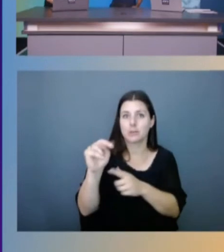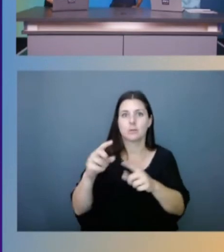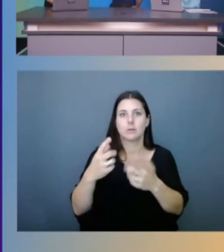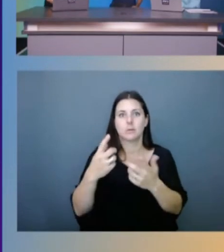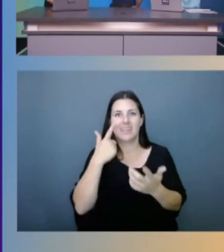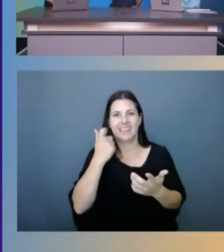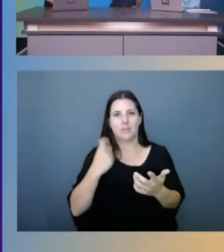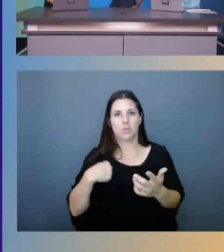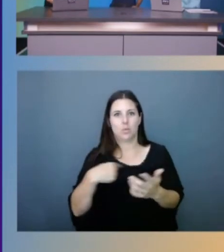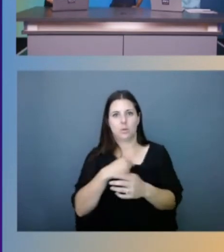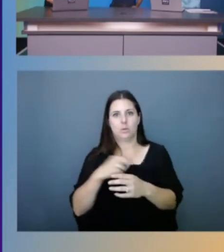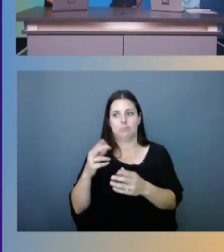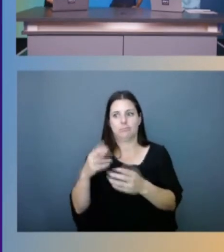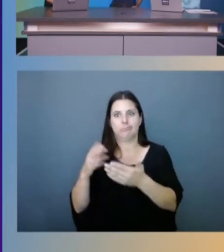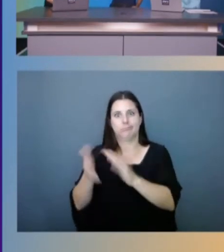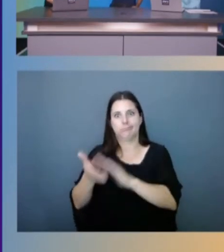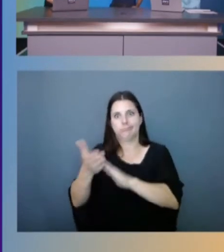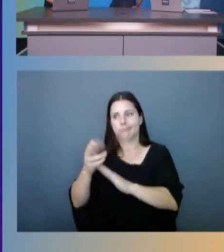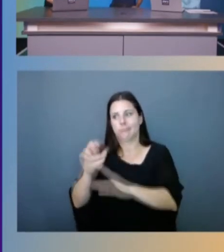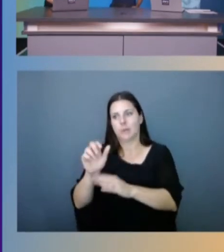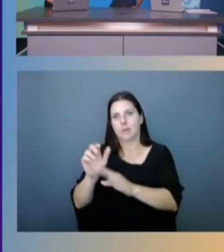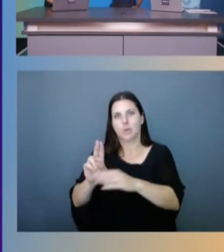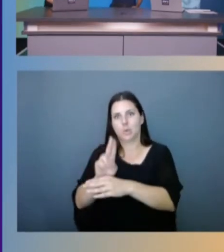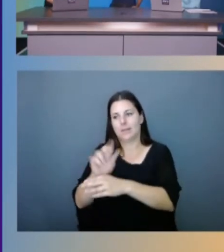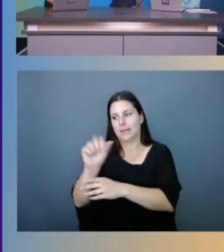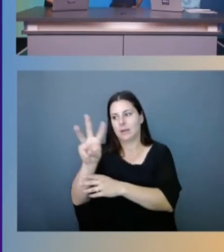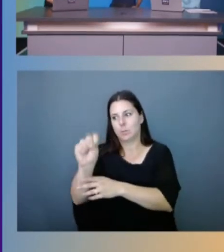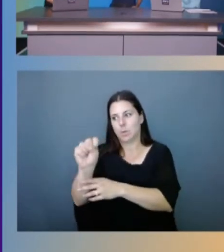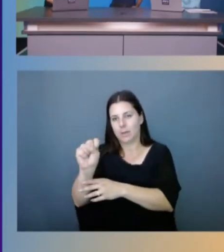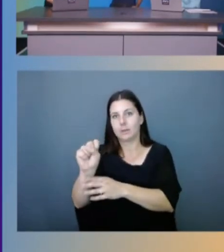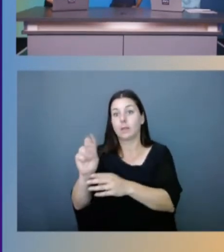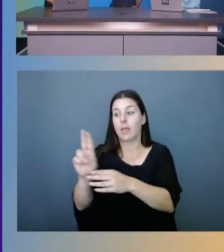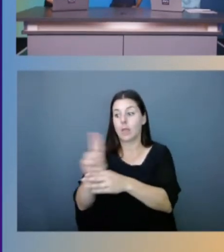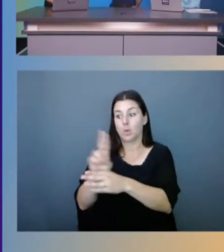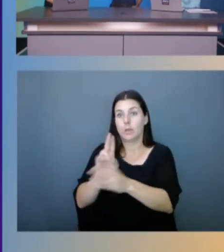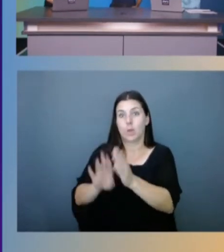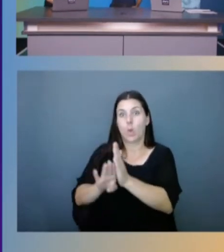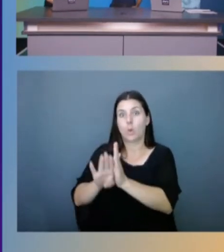as the usage goes up for customers and as AWS is procuring,